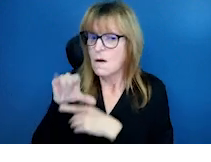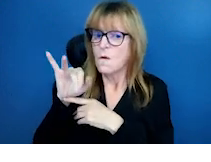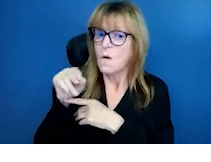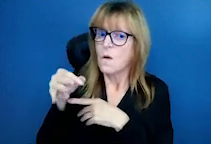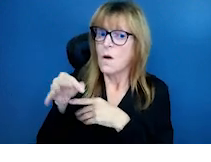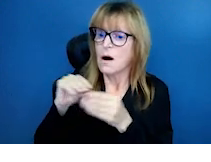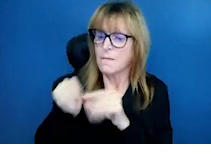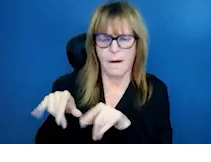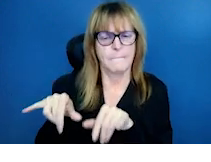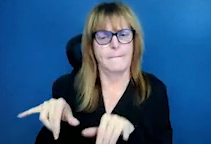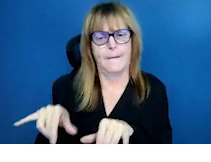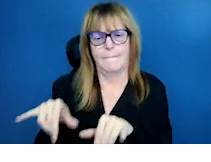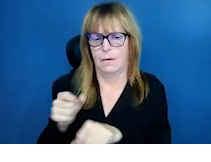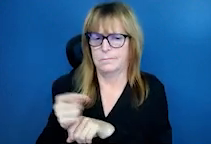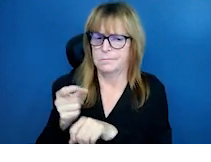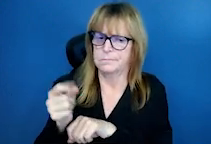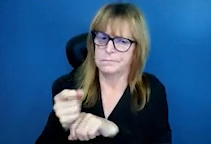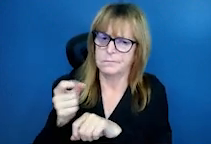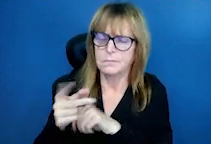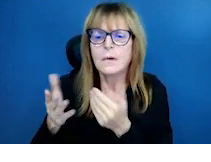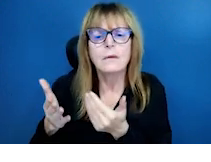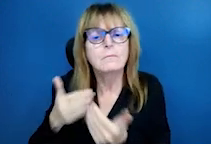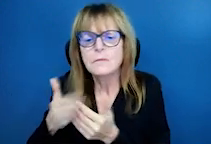The COIN is only accepted in the software we provide.